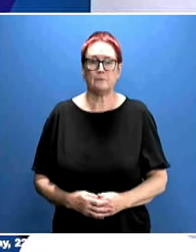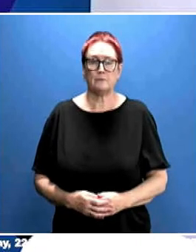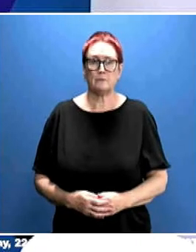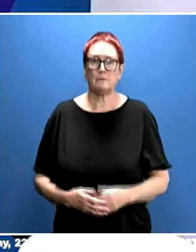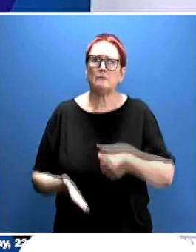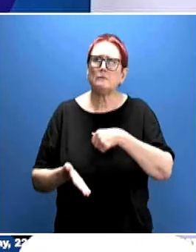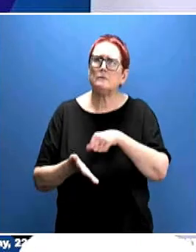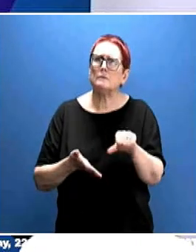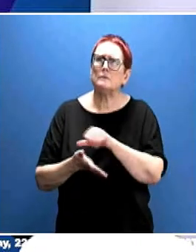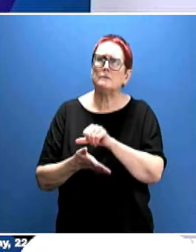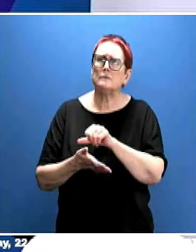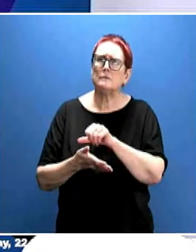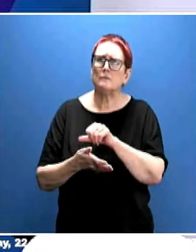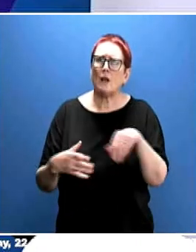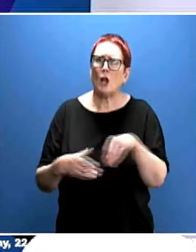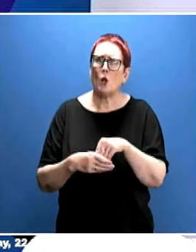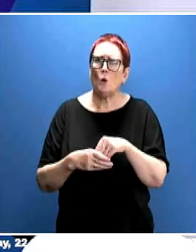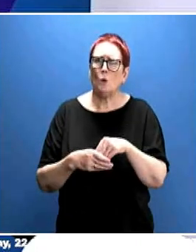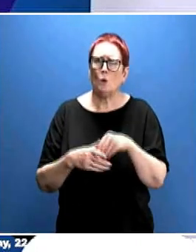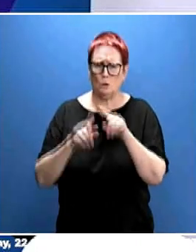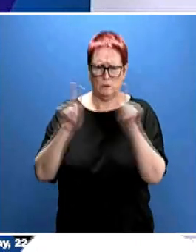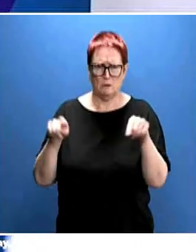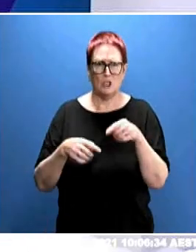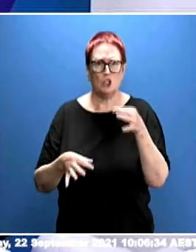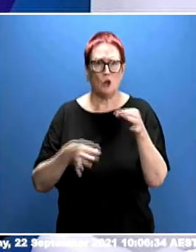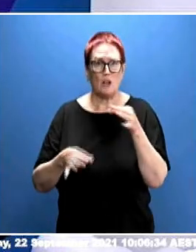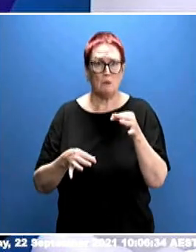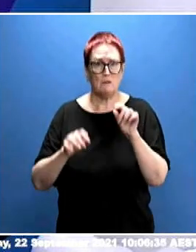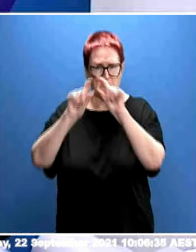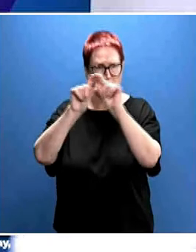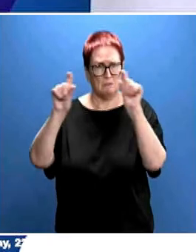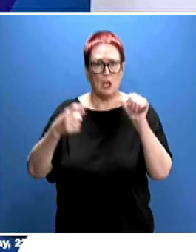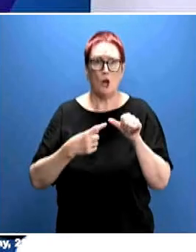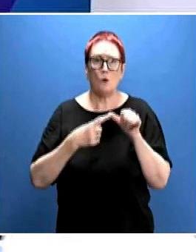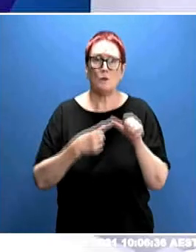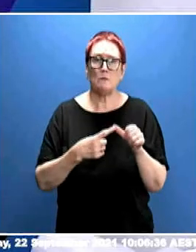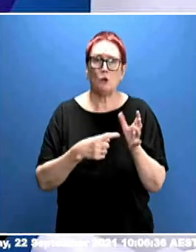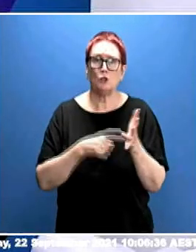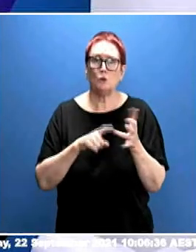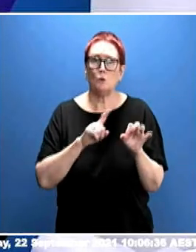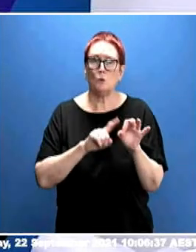a document which is headed Response to Queensland and that contains,